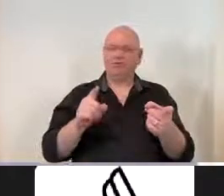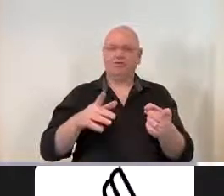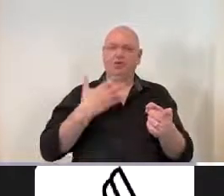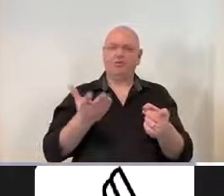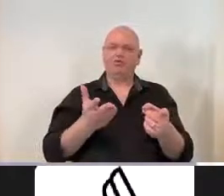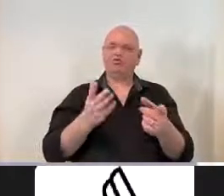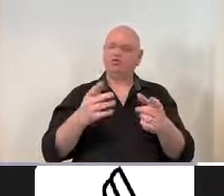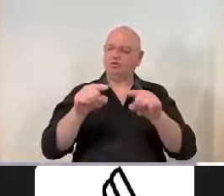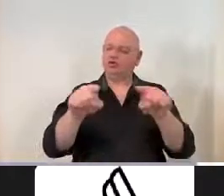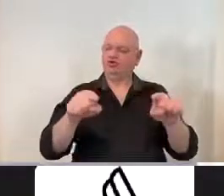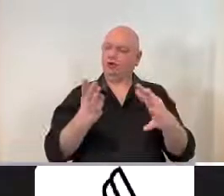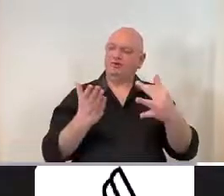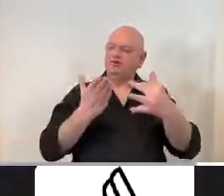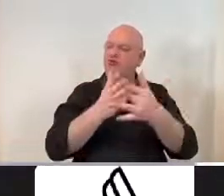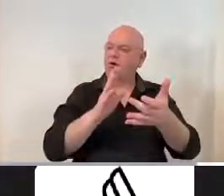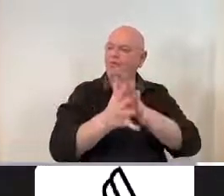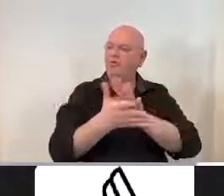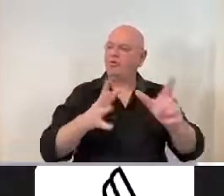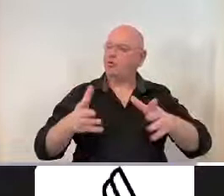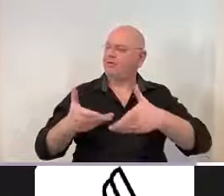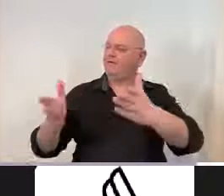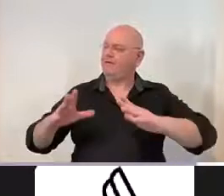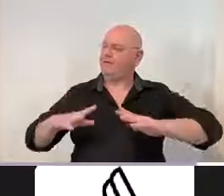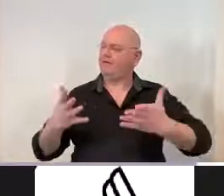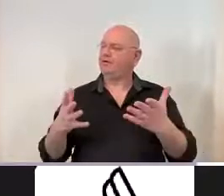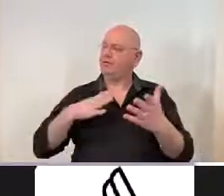We give the space to the artist and they fulfil their